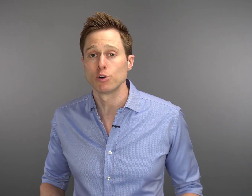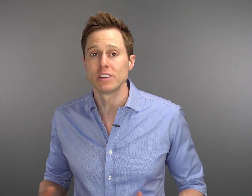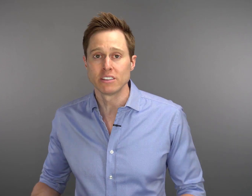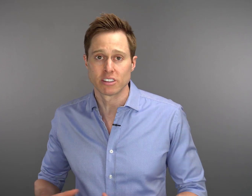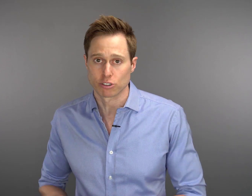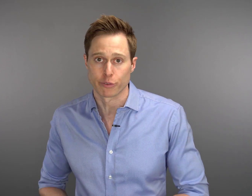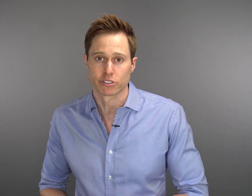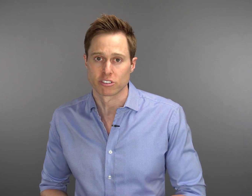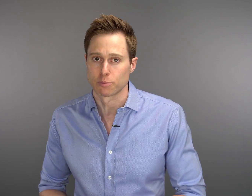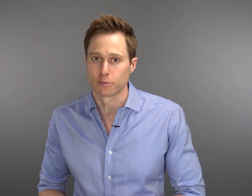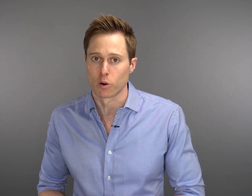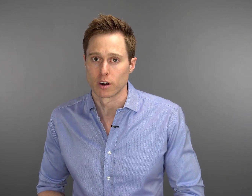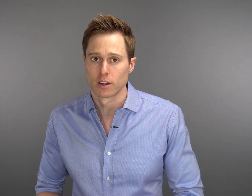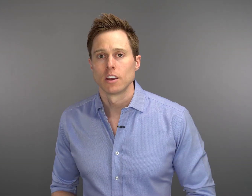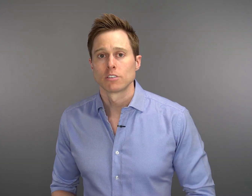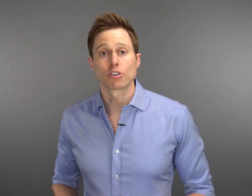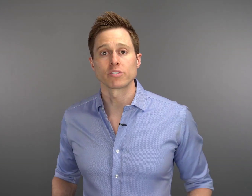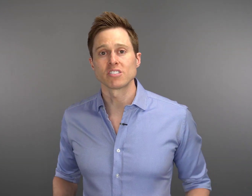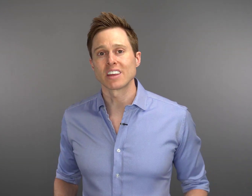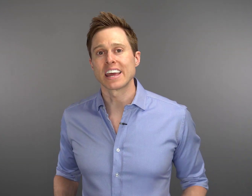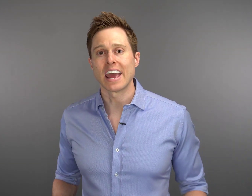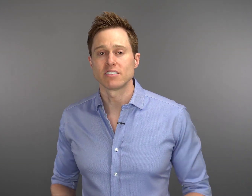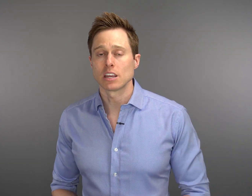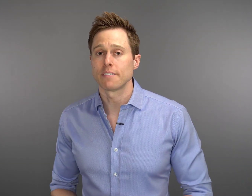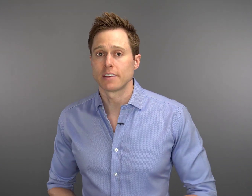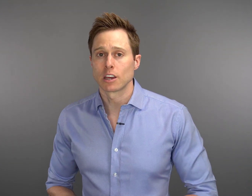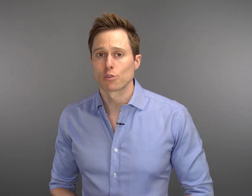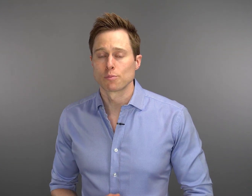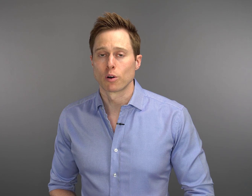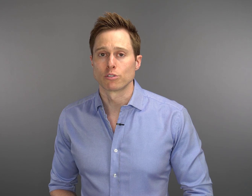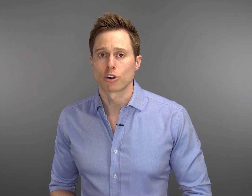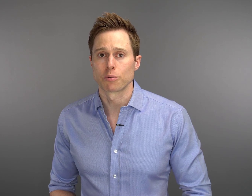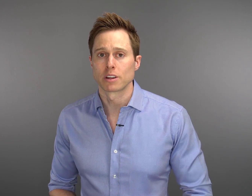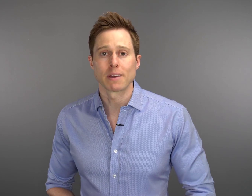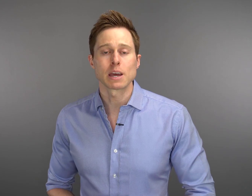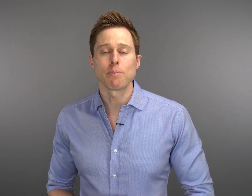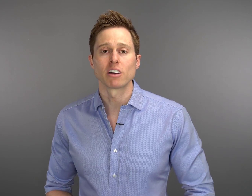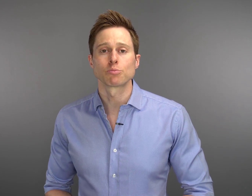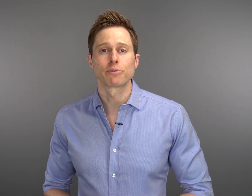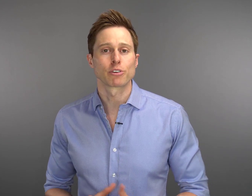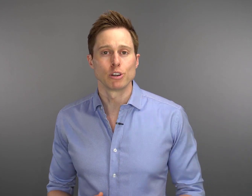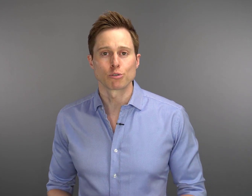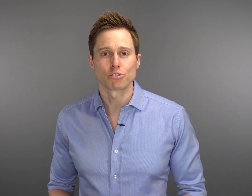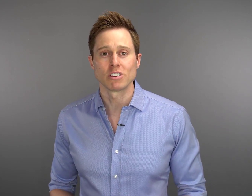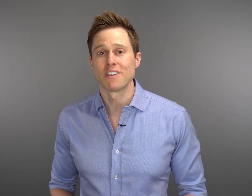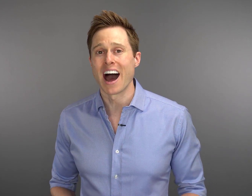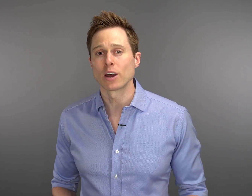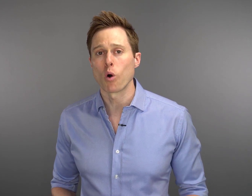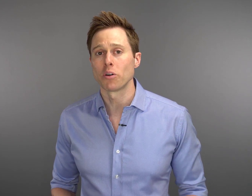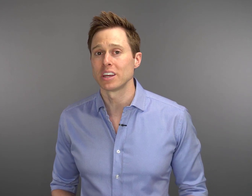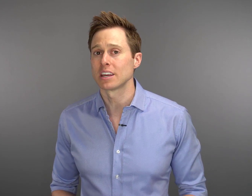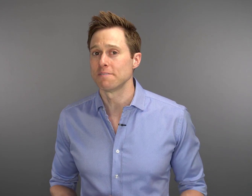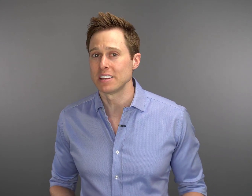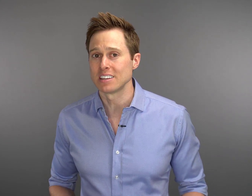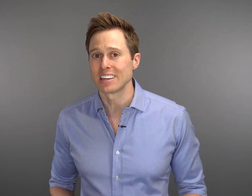who needs these services before. Services like ACA Video Remote Interpreting make it possible for you to receive high-quality, convenient,